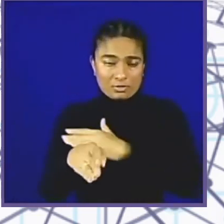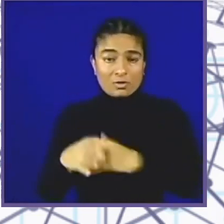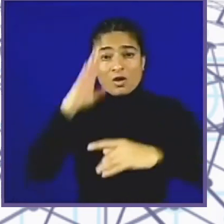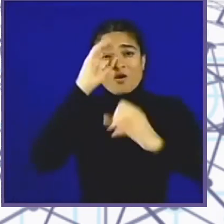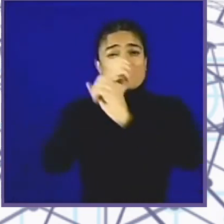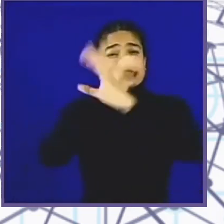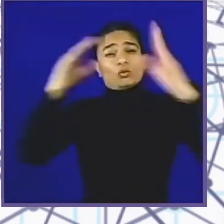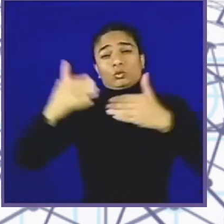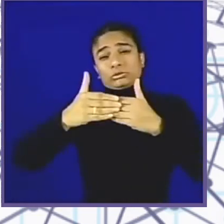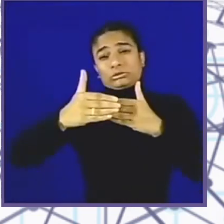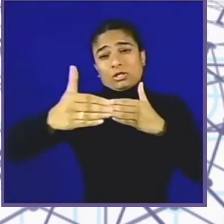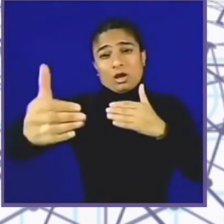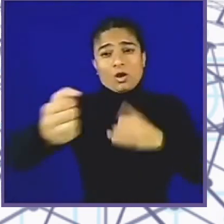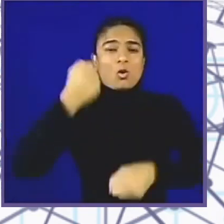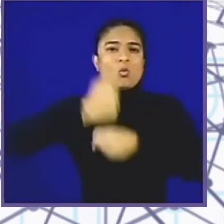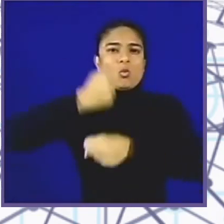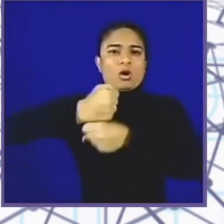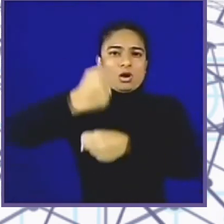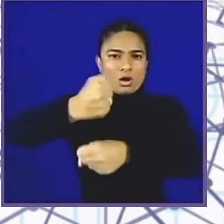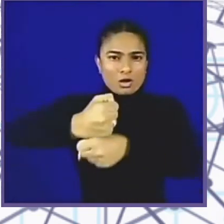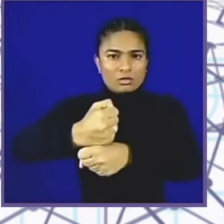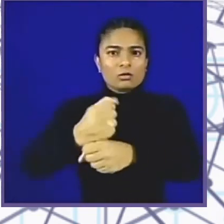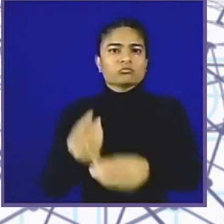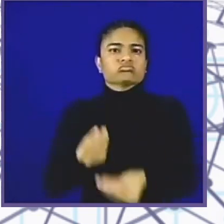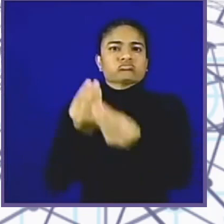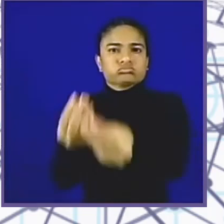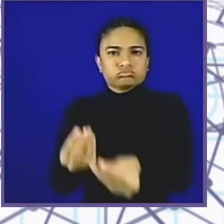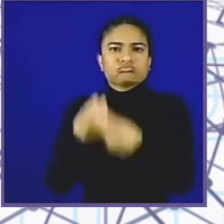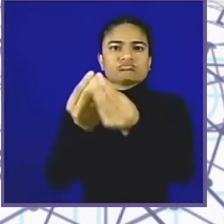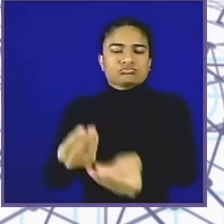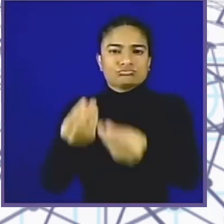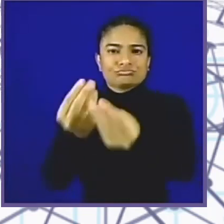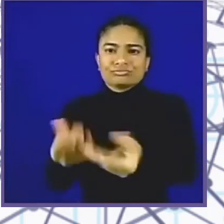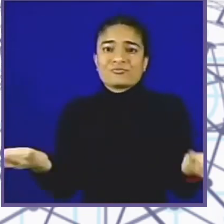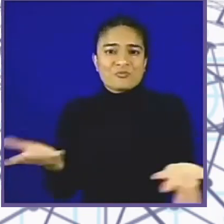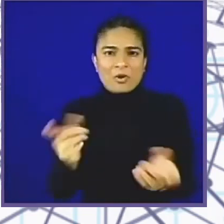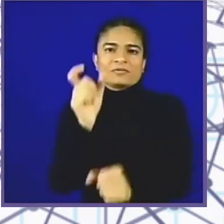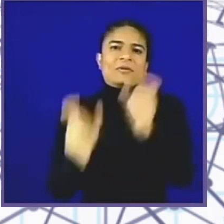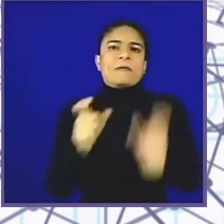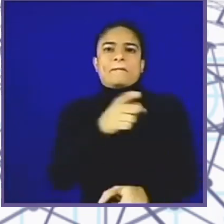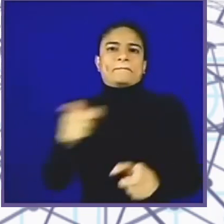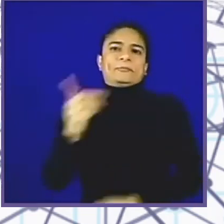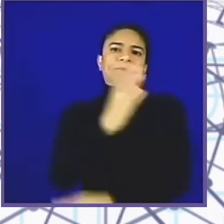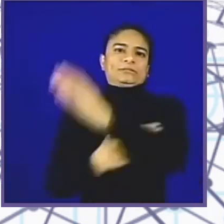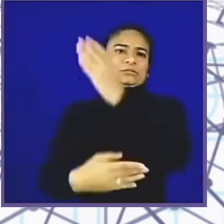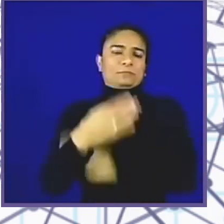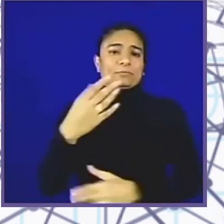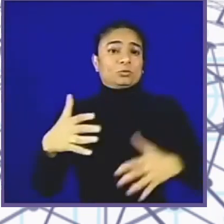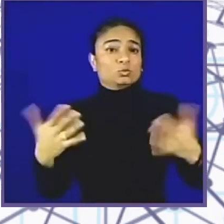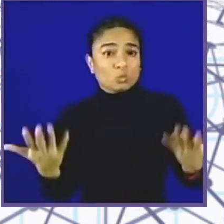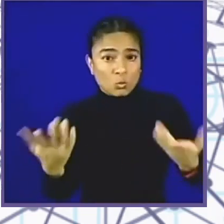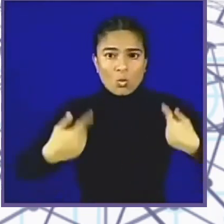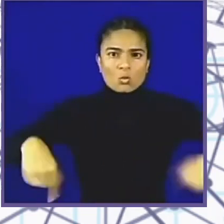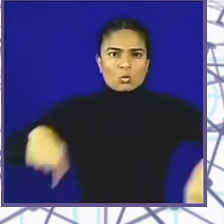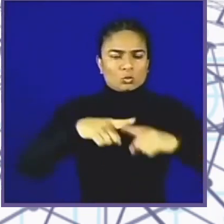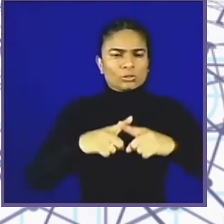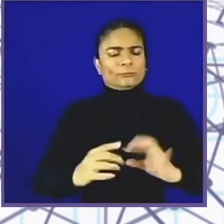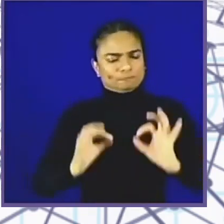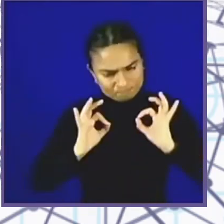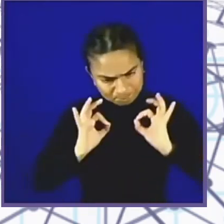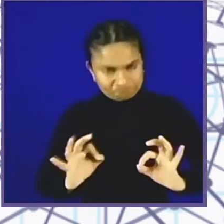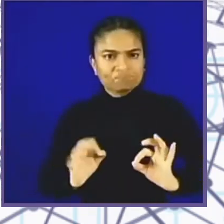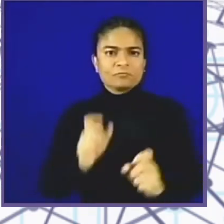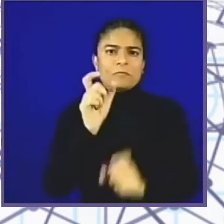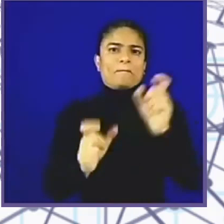we have to ensure that persons with disabilities themselves benefit from the innovation ecosystem.